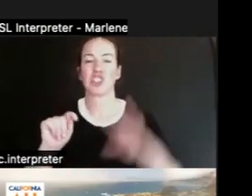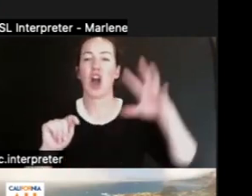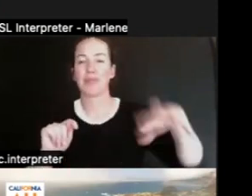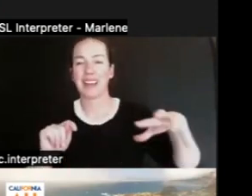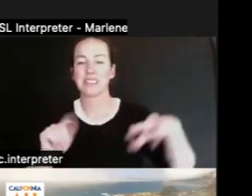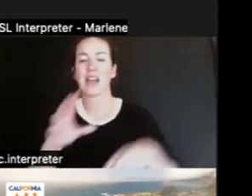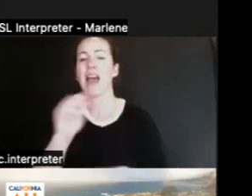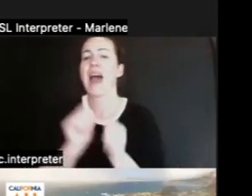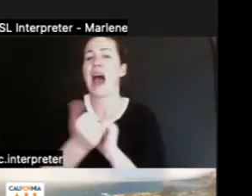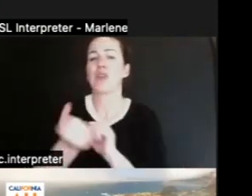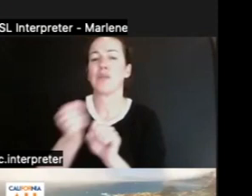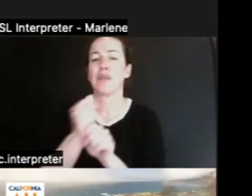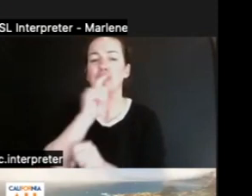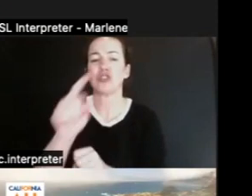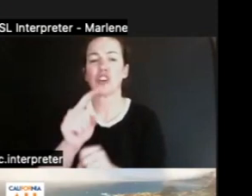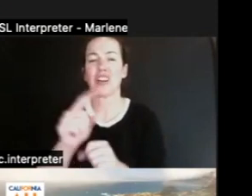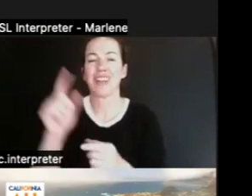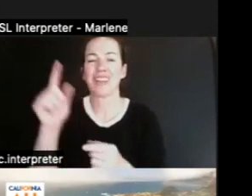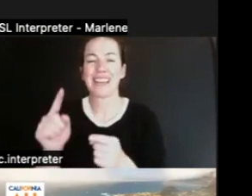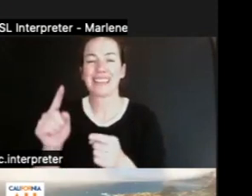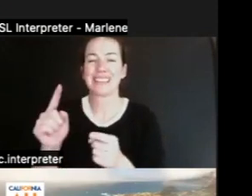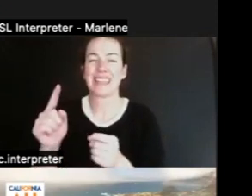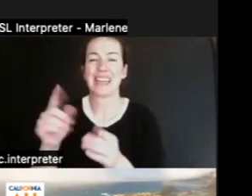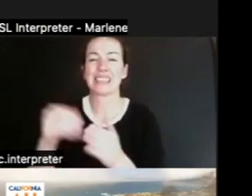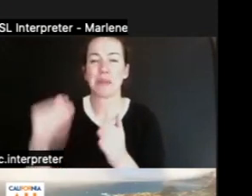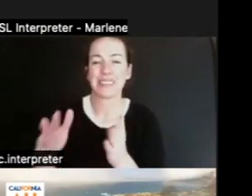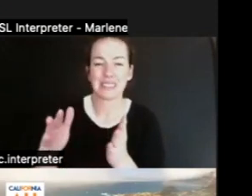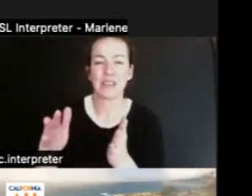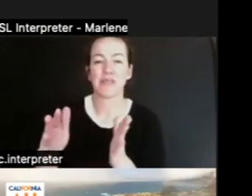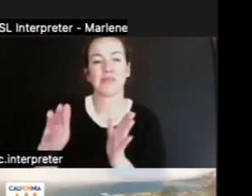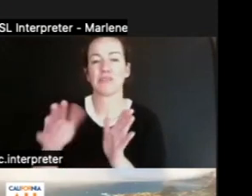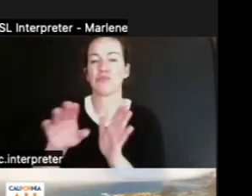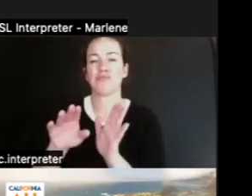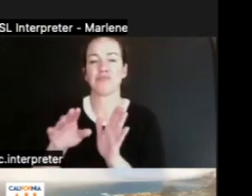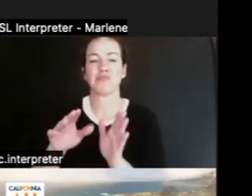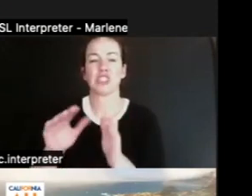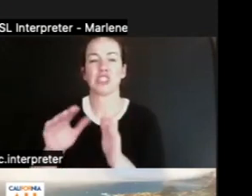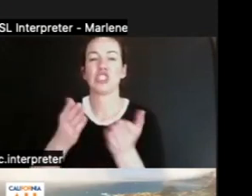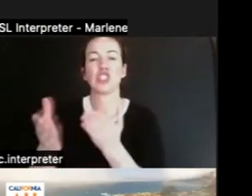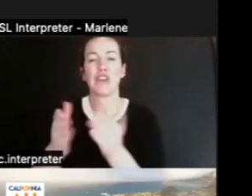sure that there's structurally less expensive? Um, Internet service in areas of poverty,